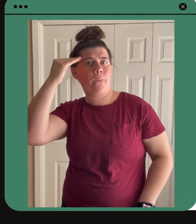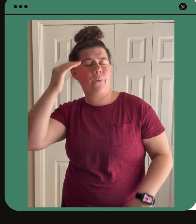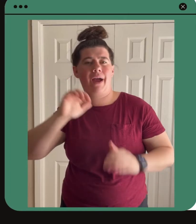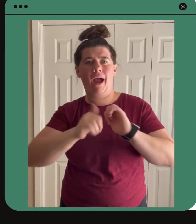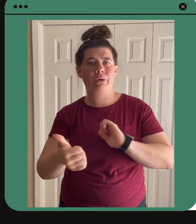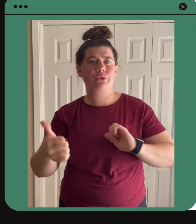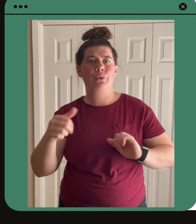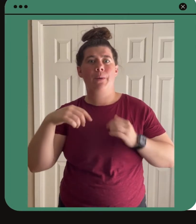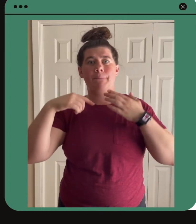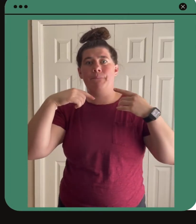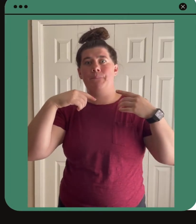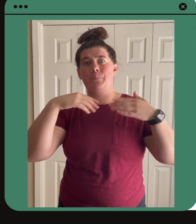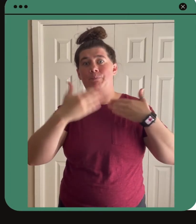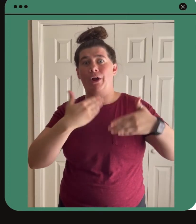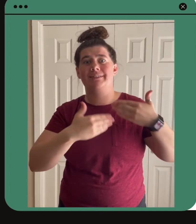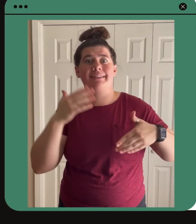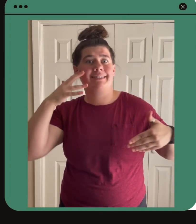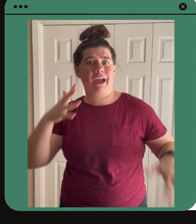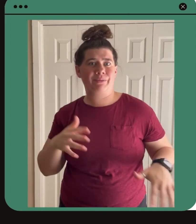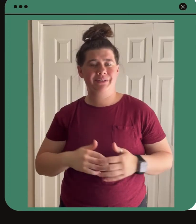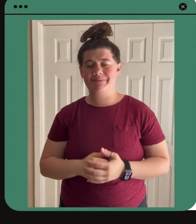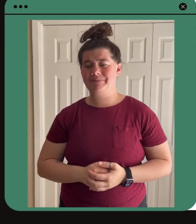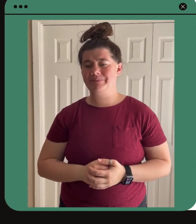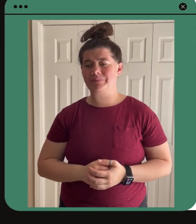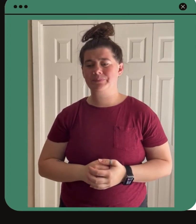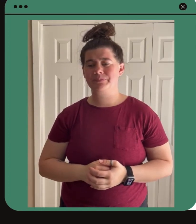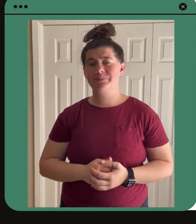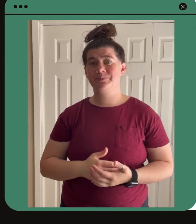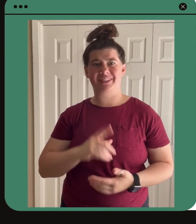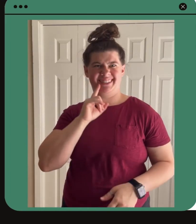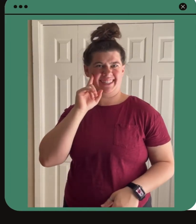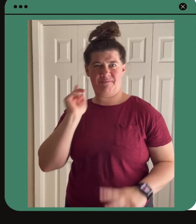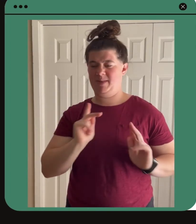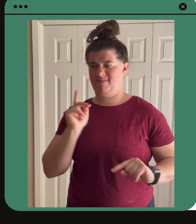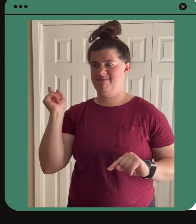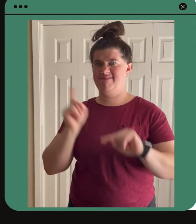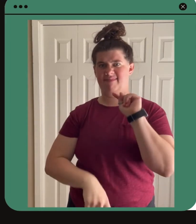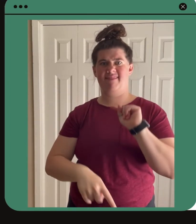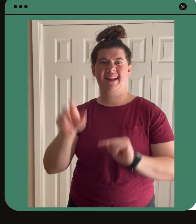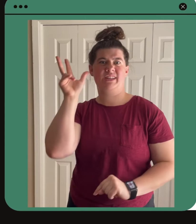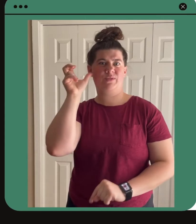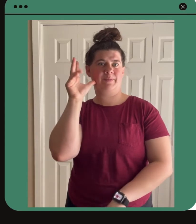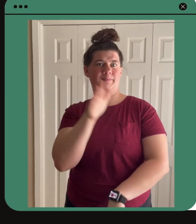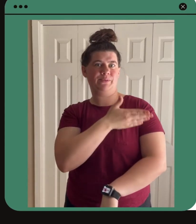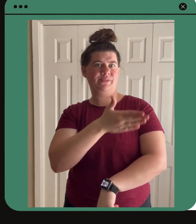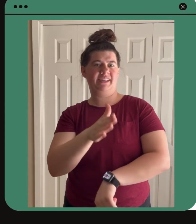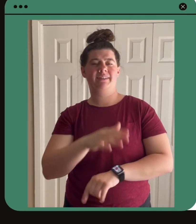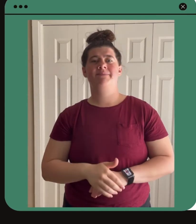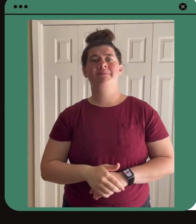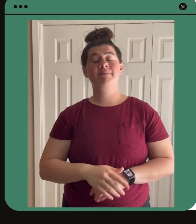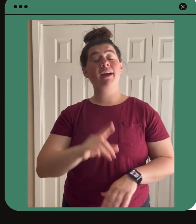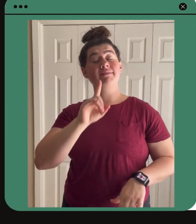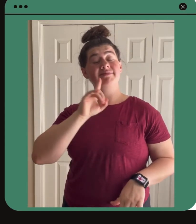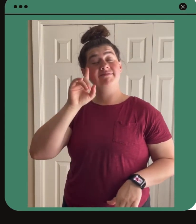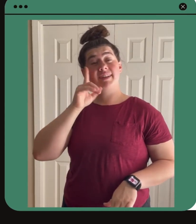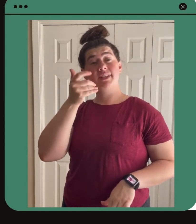You don't automatically know how to process sounds. When you get a hearing aid or CI deaf people can't hear the music.